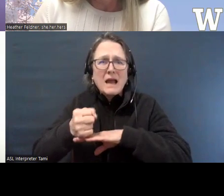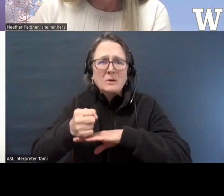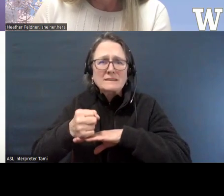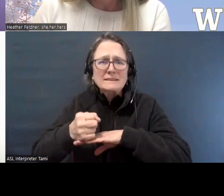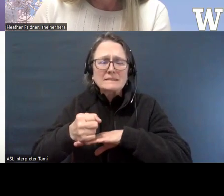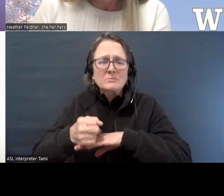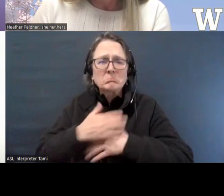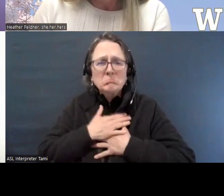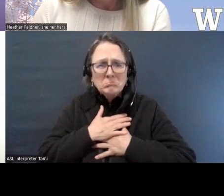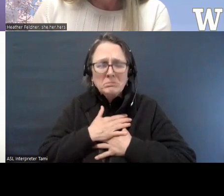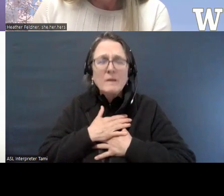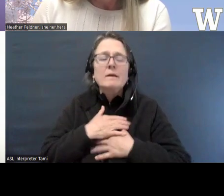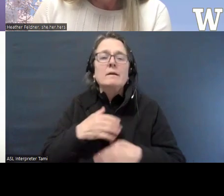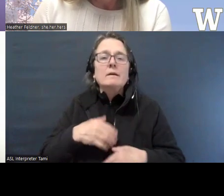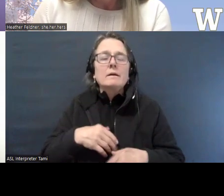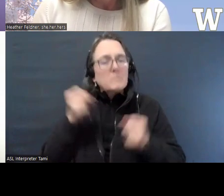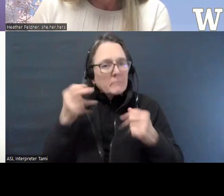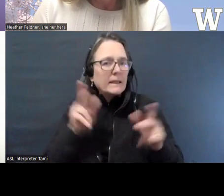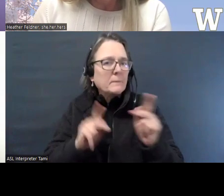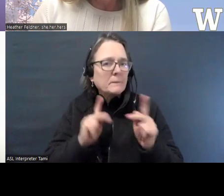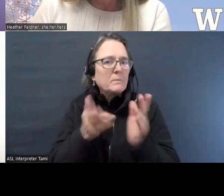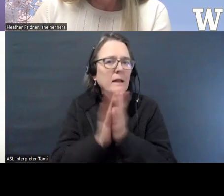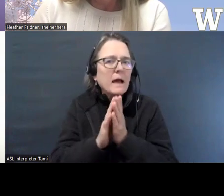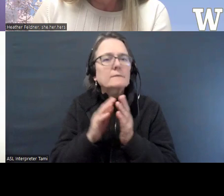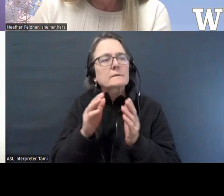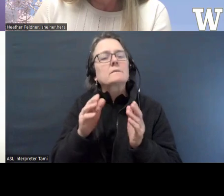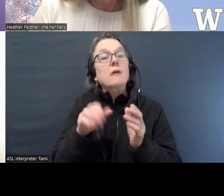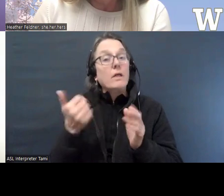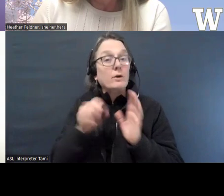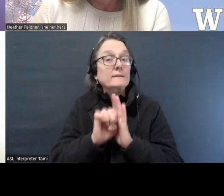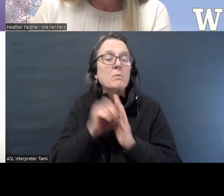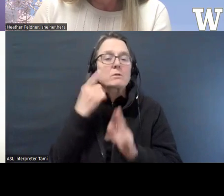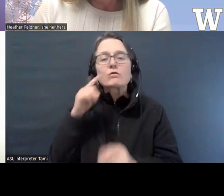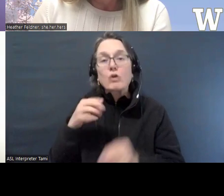A number of folks asked about examples of more neutral language in charting notes.